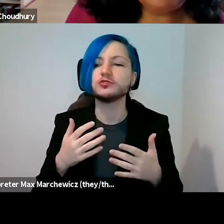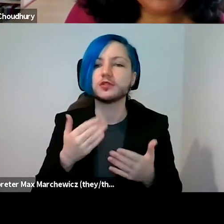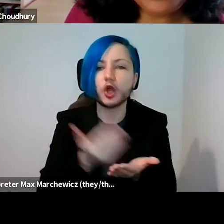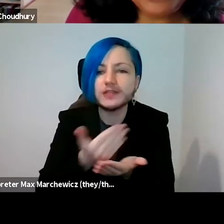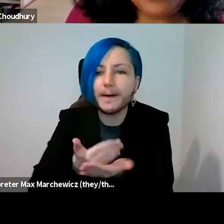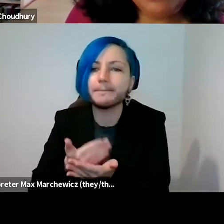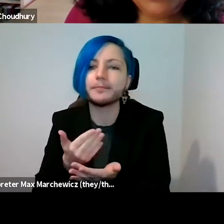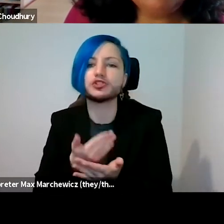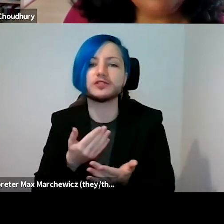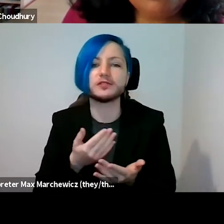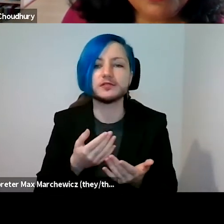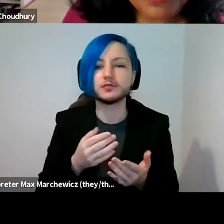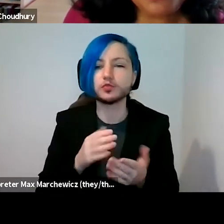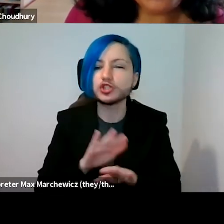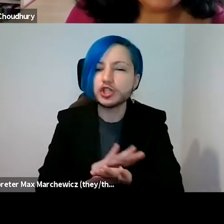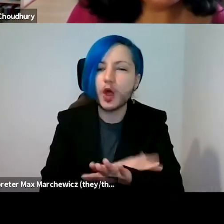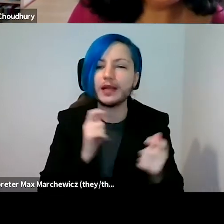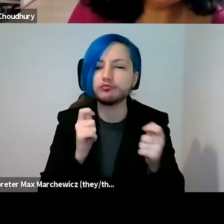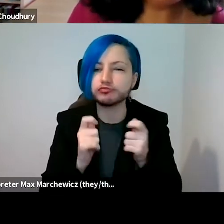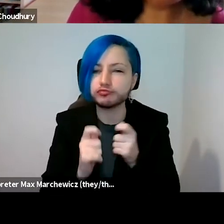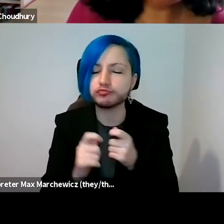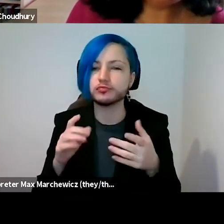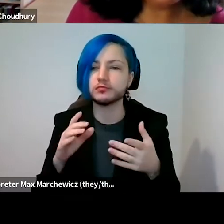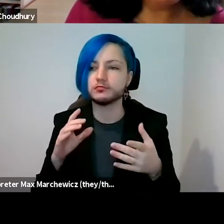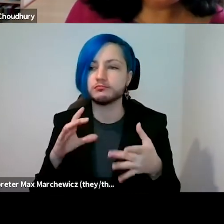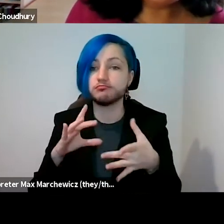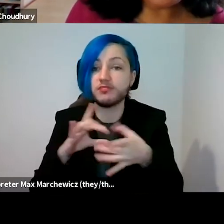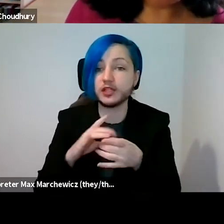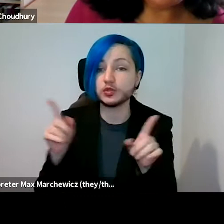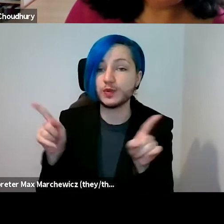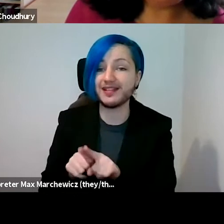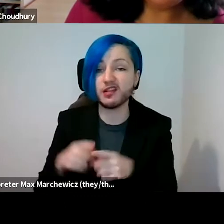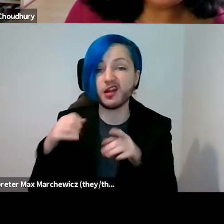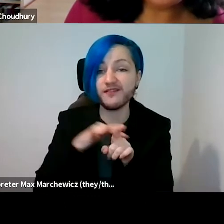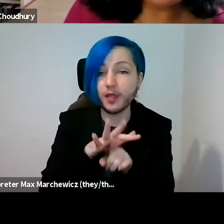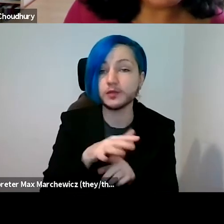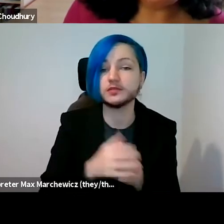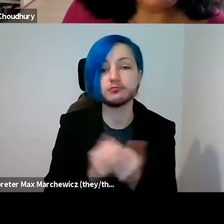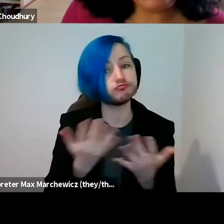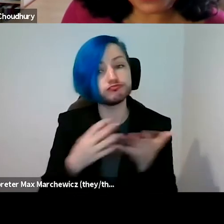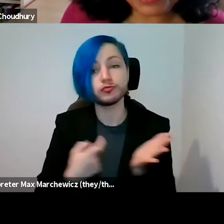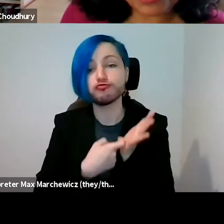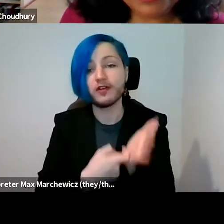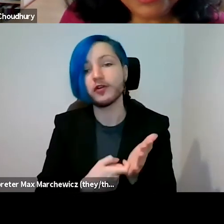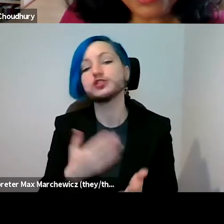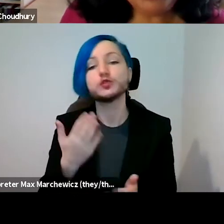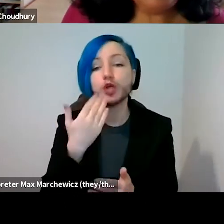and gradually being formed by India. We do have many references to the curry in the novel,